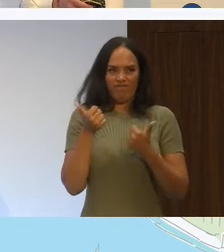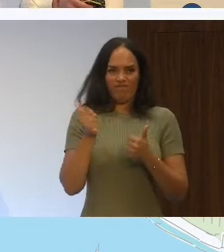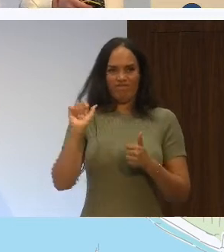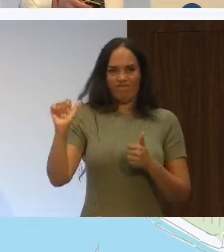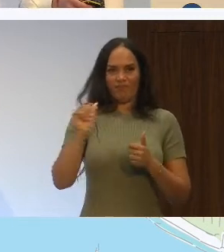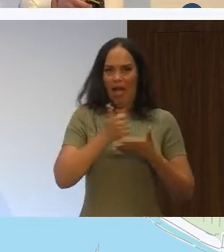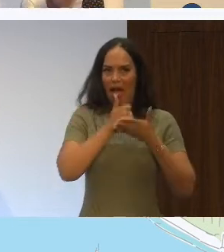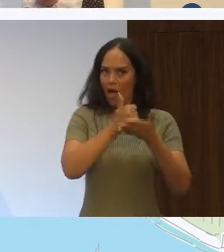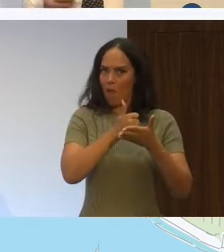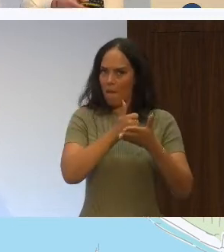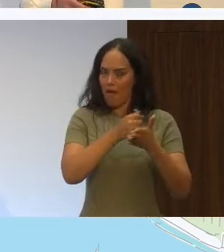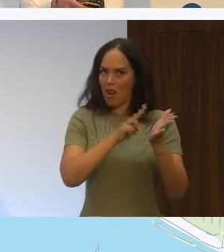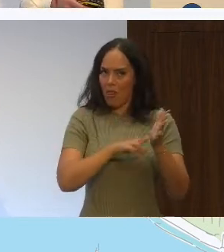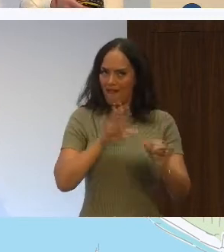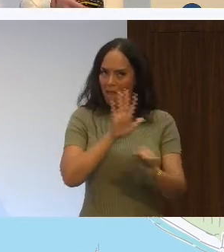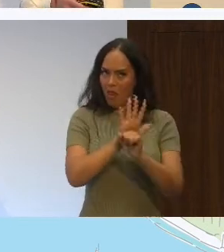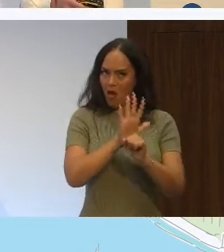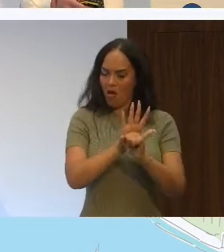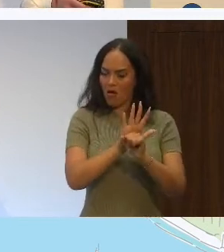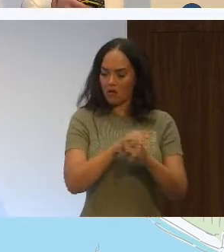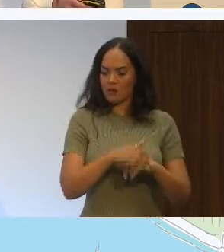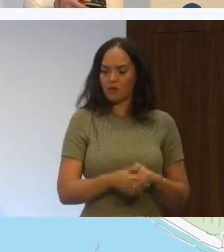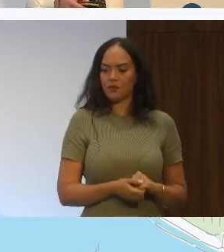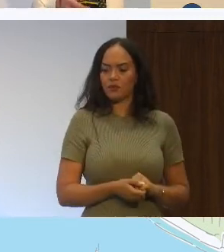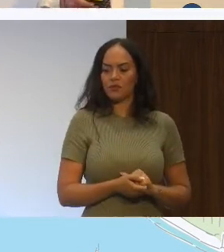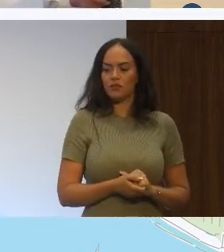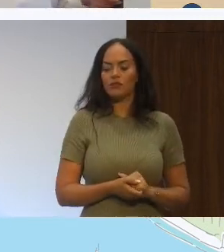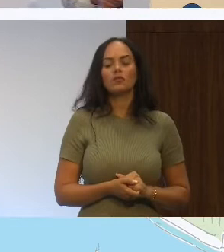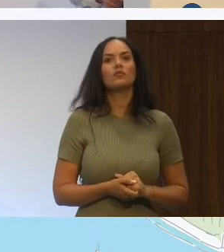And a recent meta analysis looking at the use of greater occipital nerve blocks